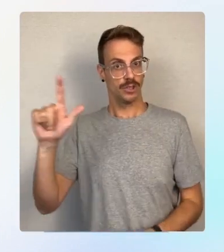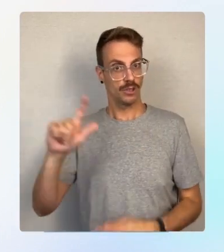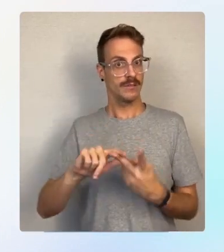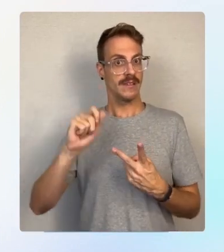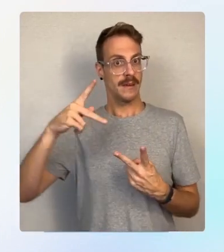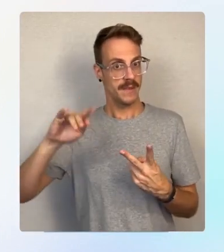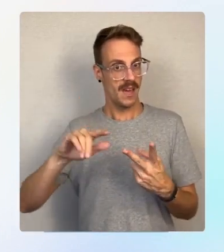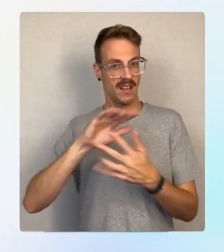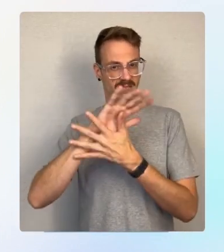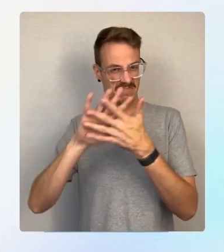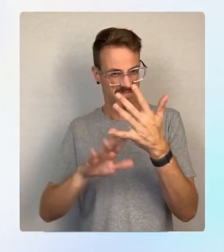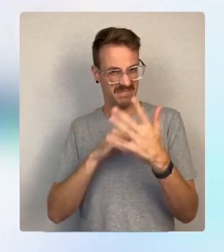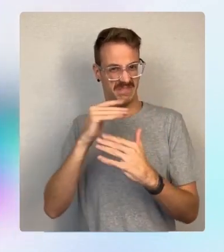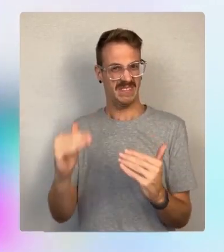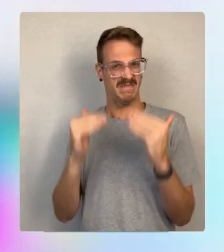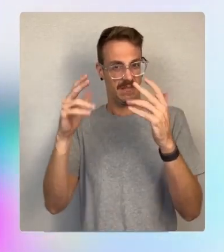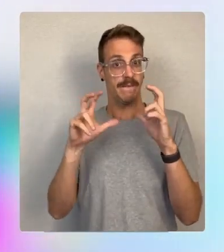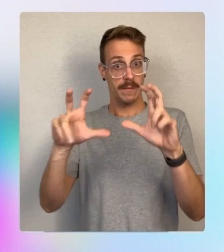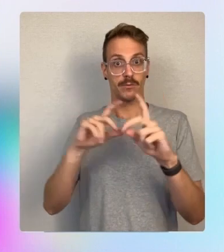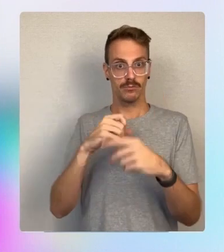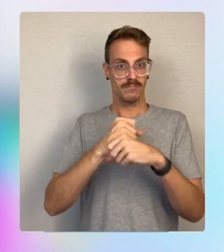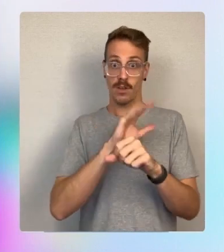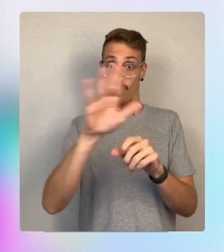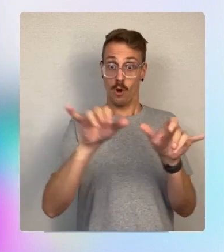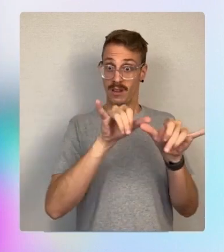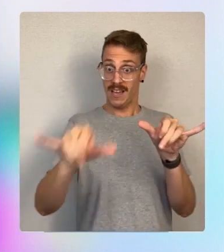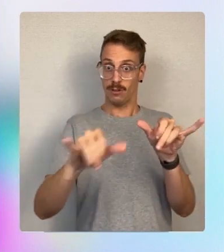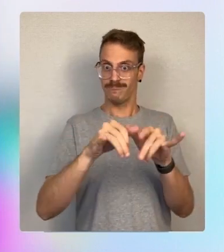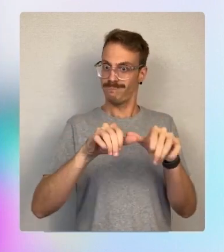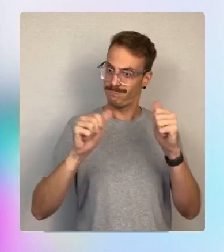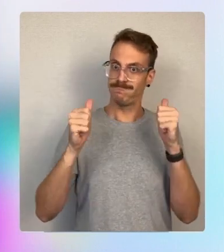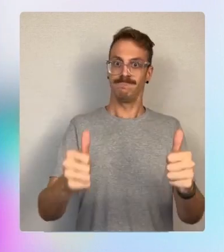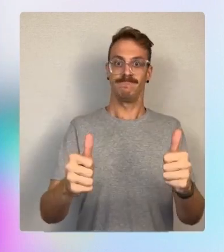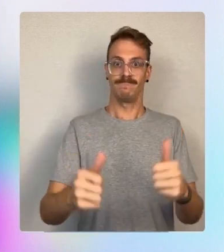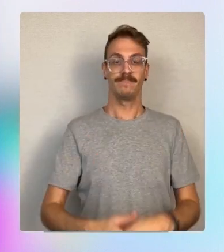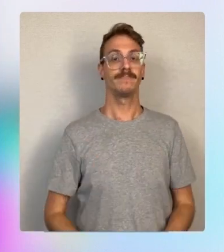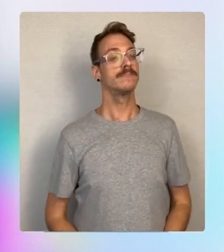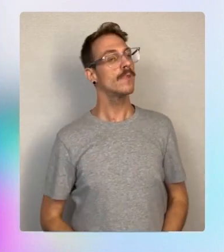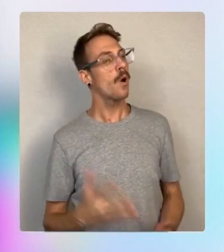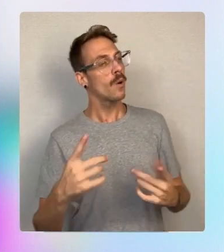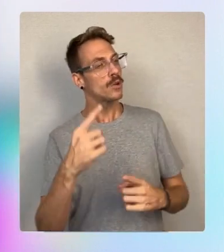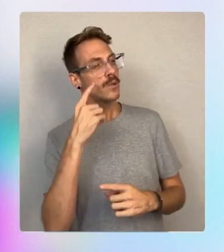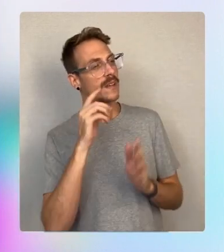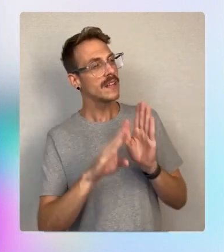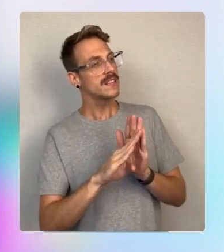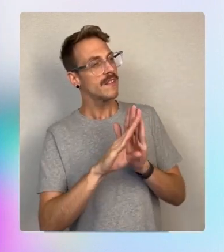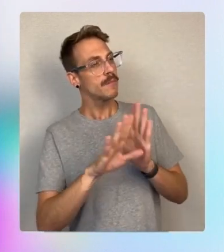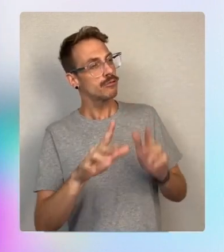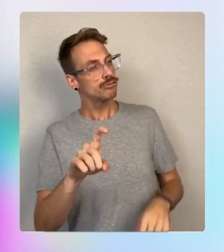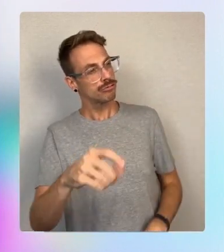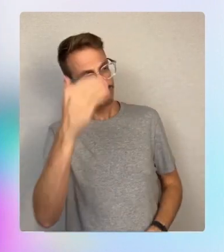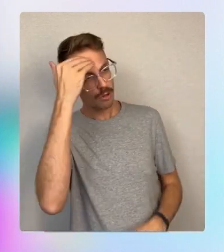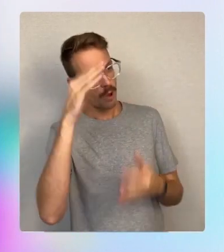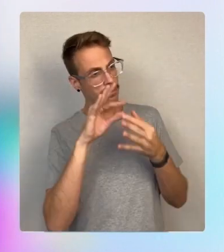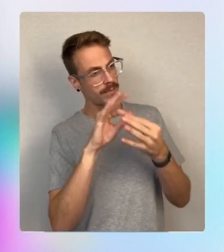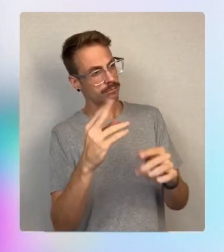to make your anchors rock solid. What do you think our developers should know about using the Scene Model?